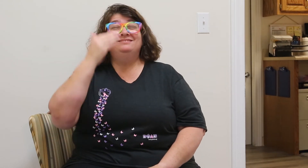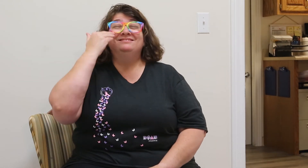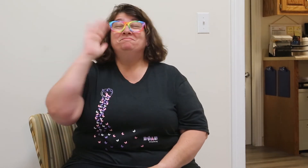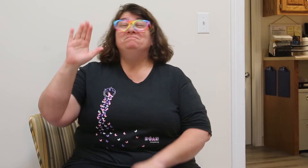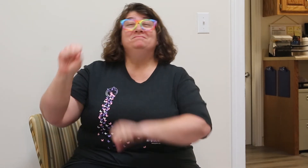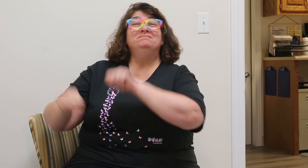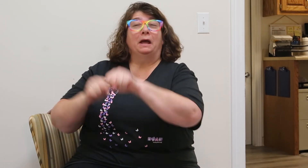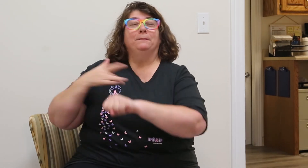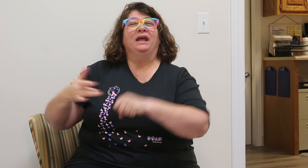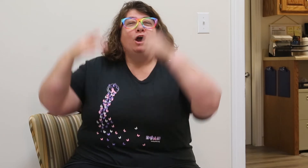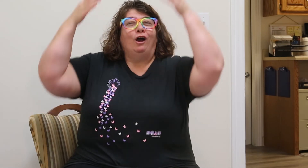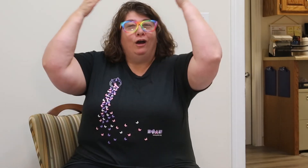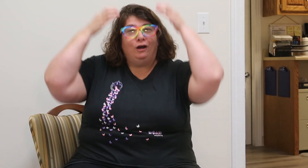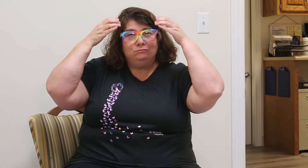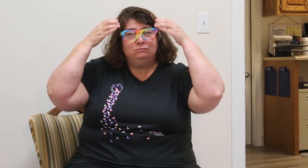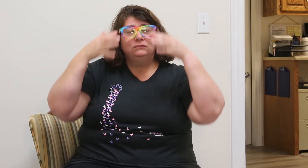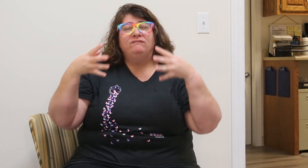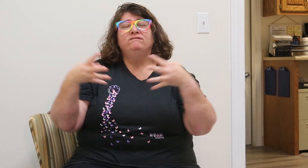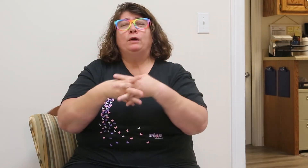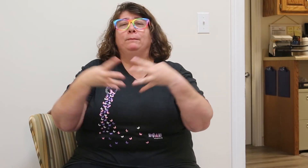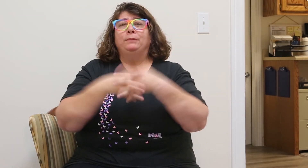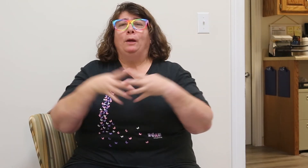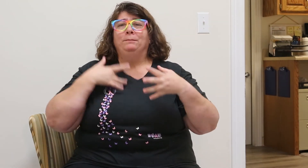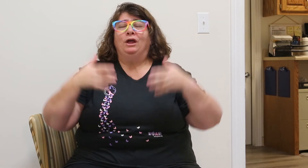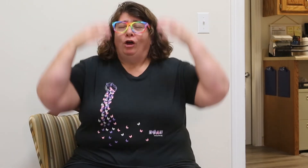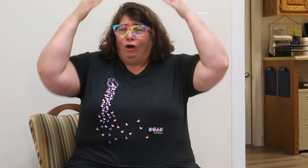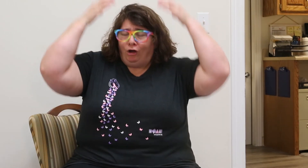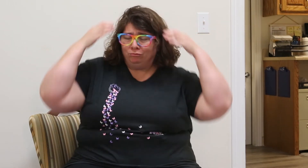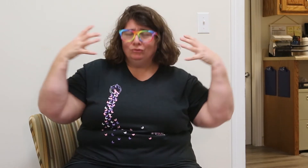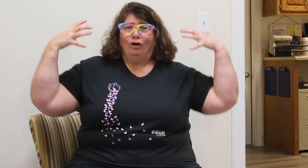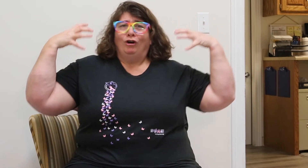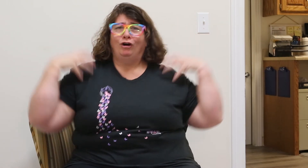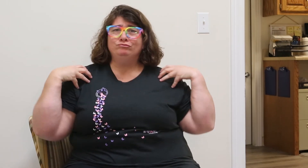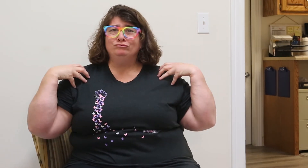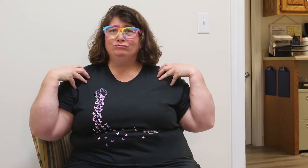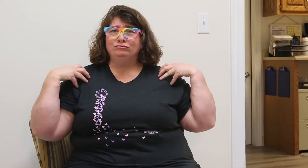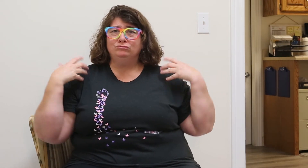Bikers wear helmets and football players wear pads